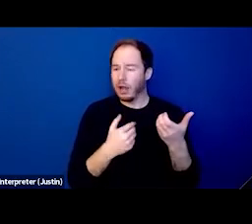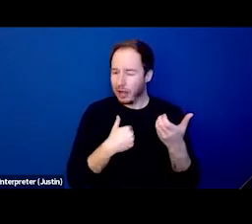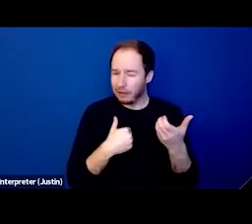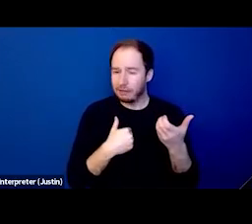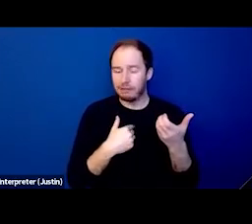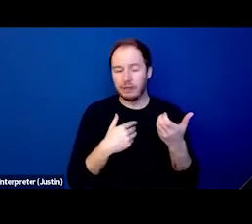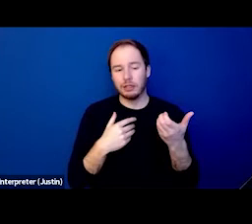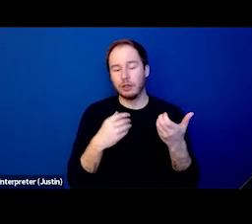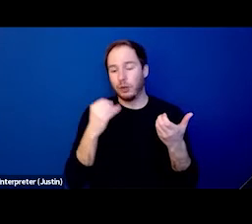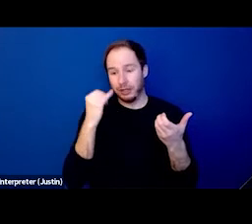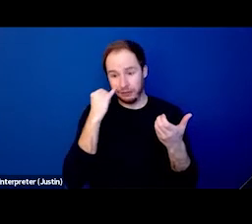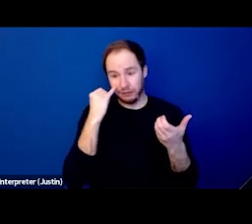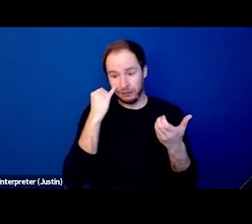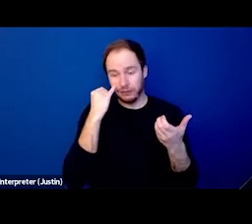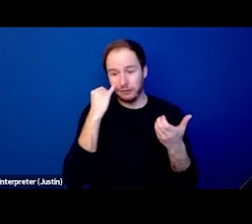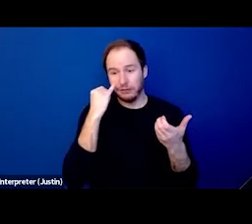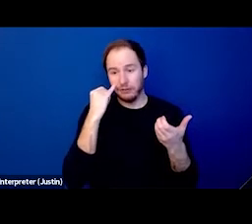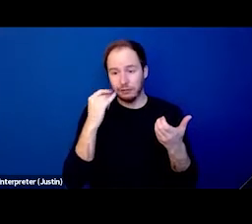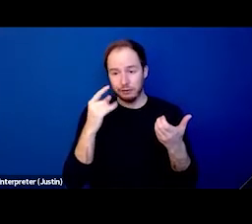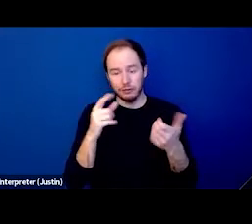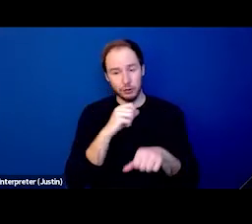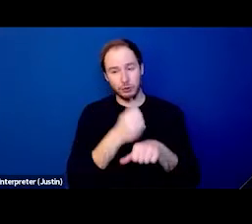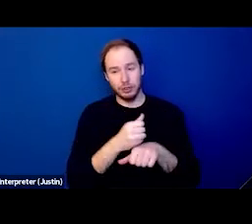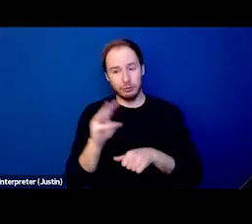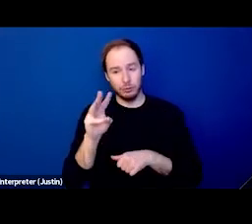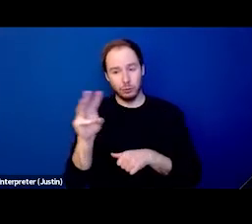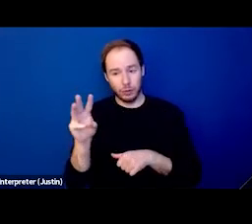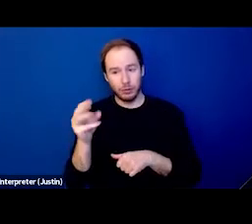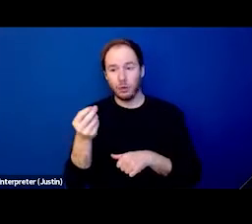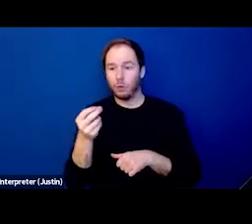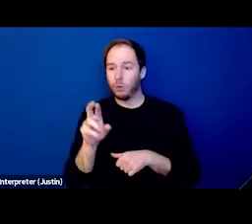So if you are creating a website or any materials,